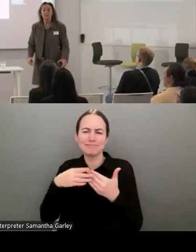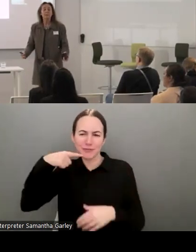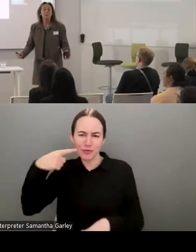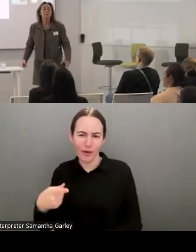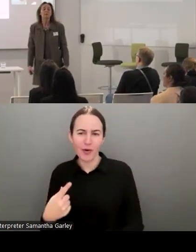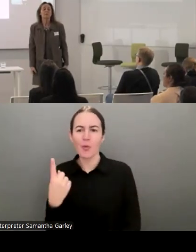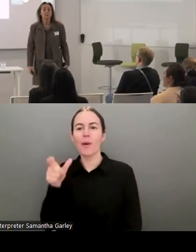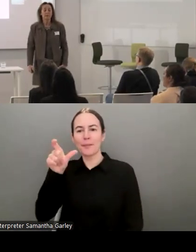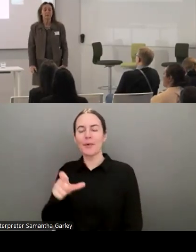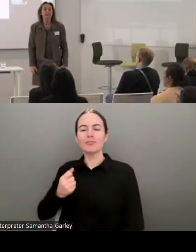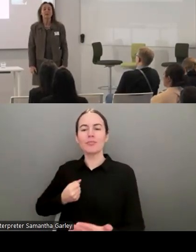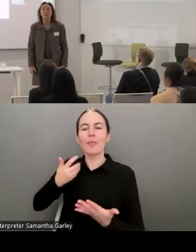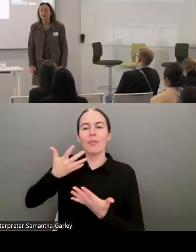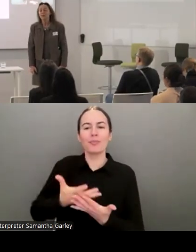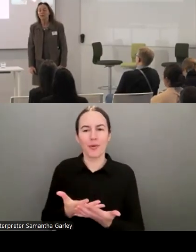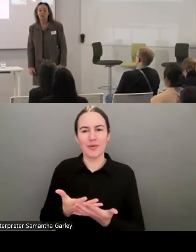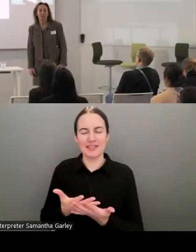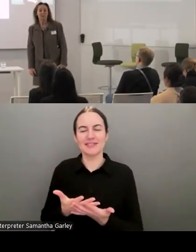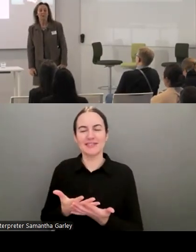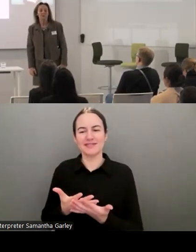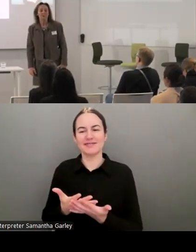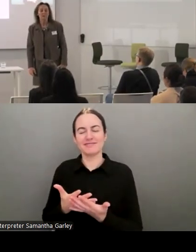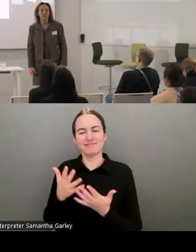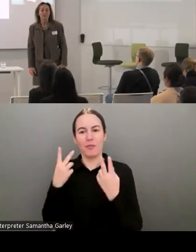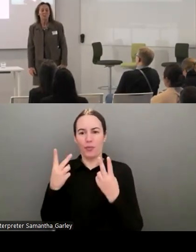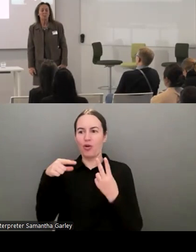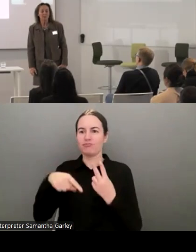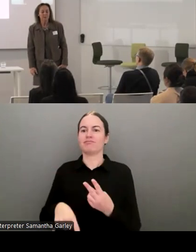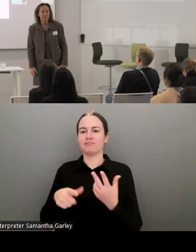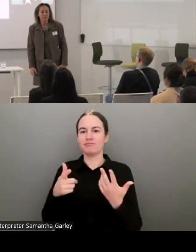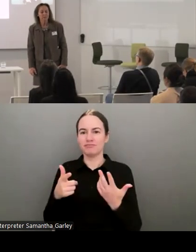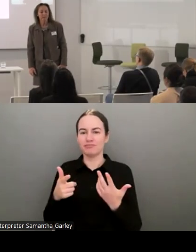history or, culture tradition. I think his wife invented this cake.